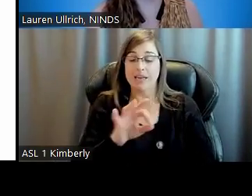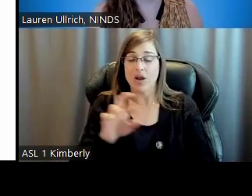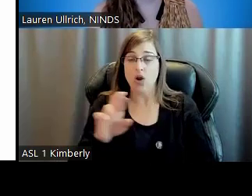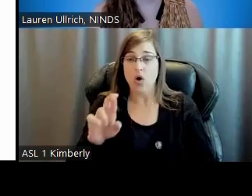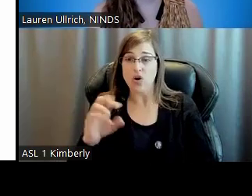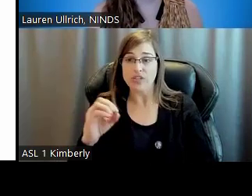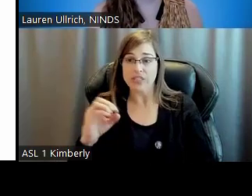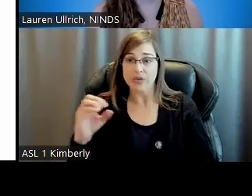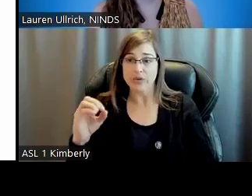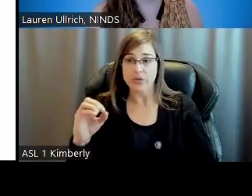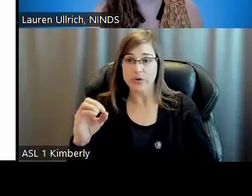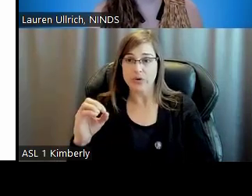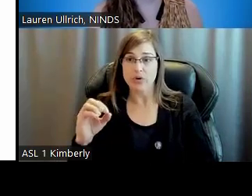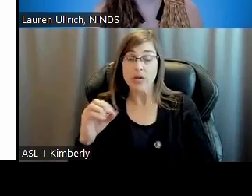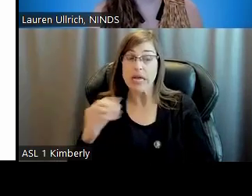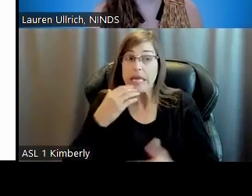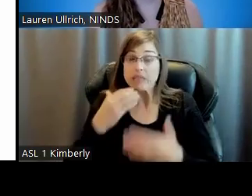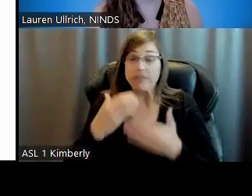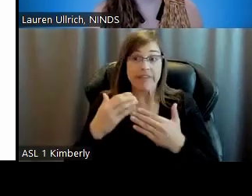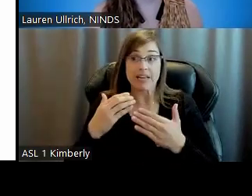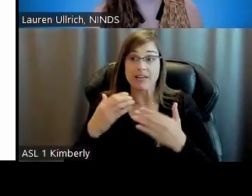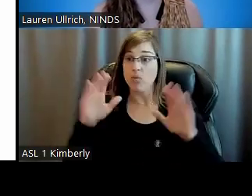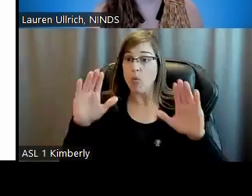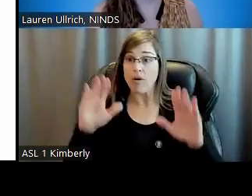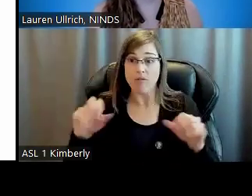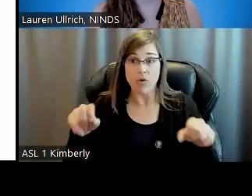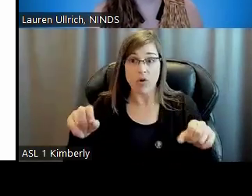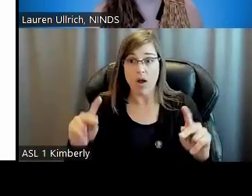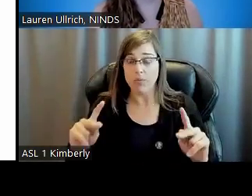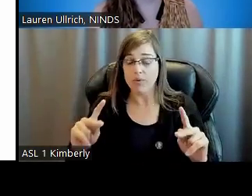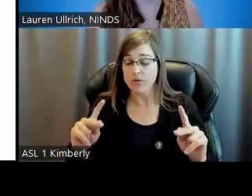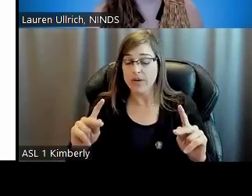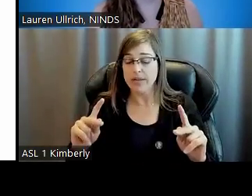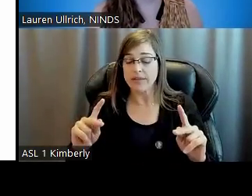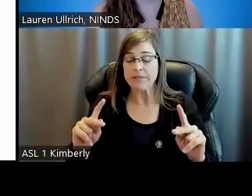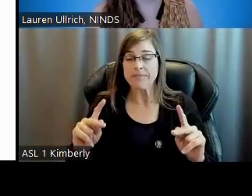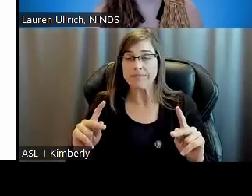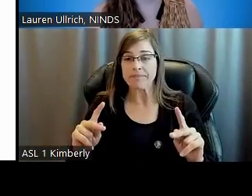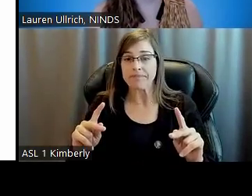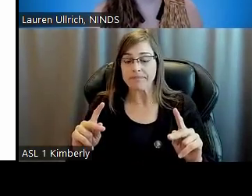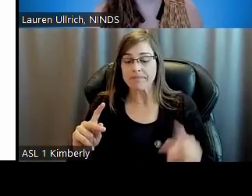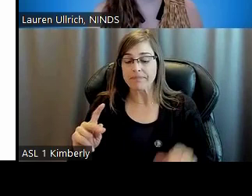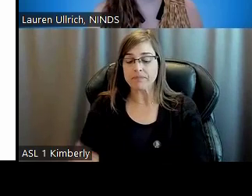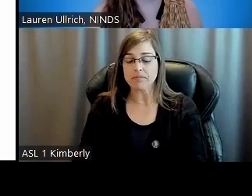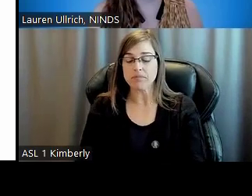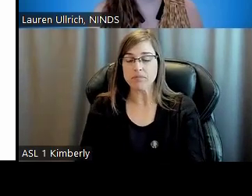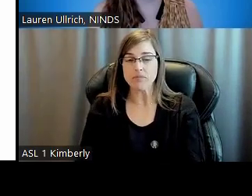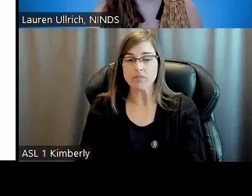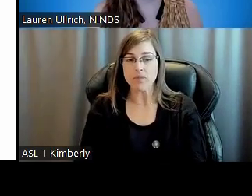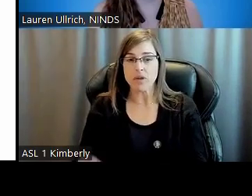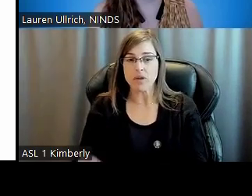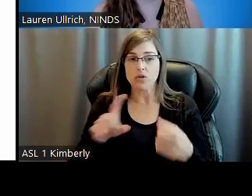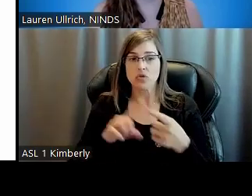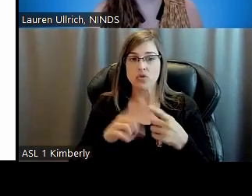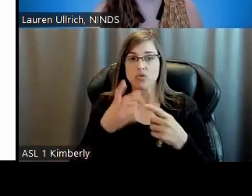while it's a really fantastic opportunity to transition to independence,